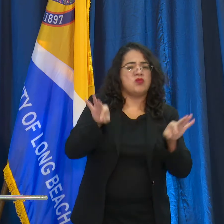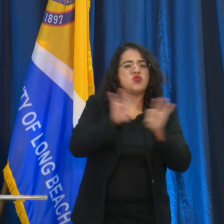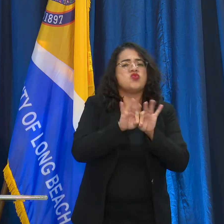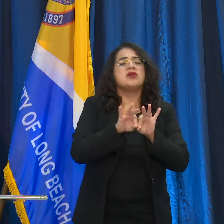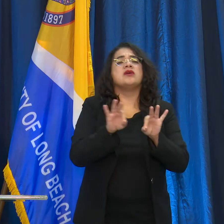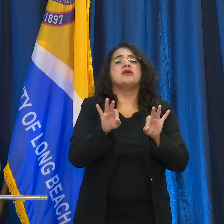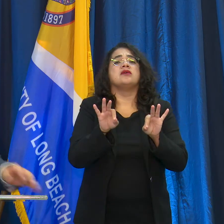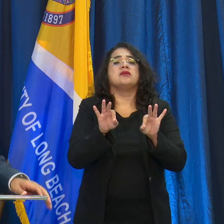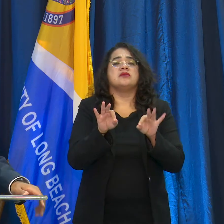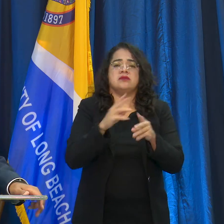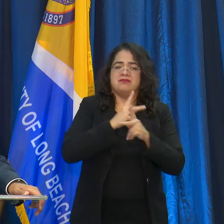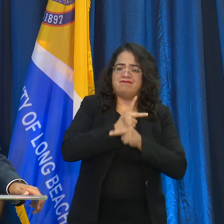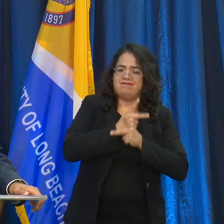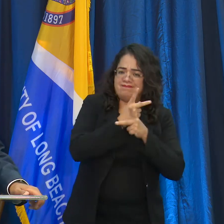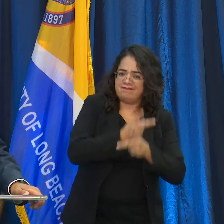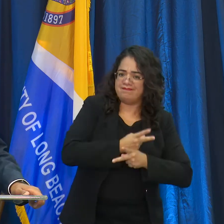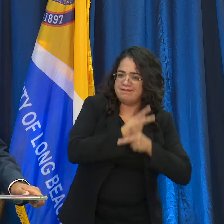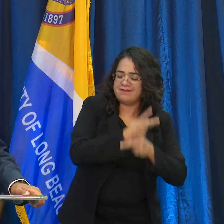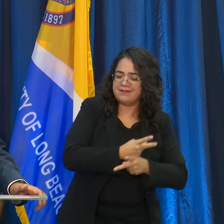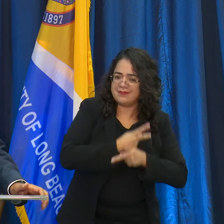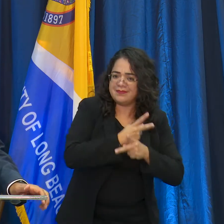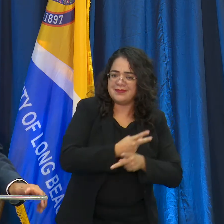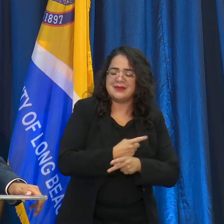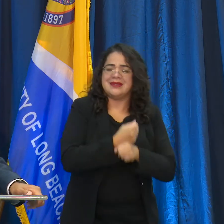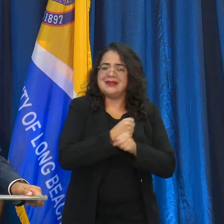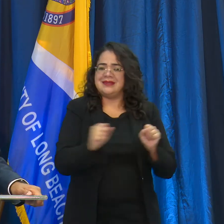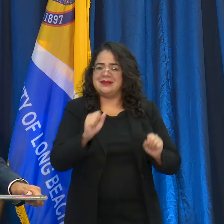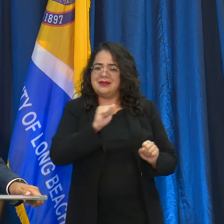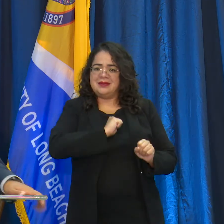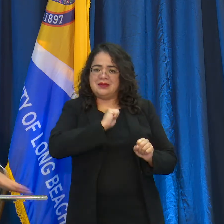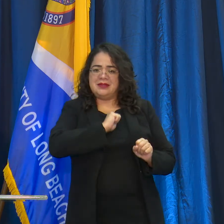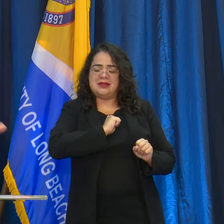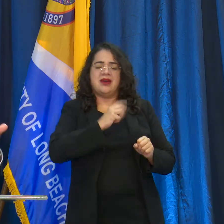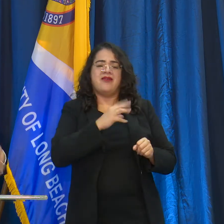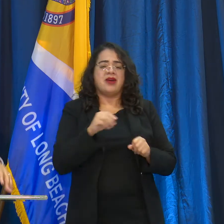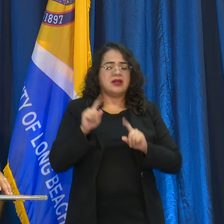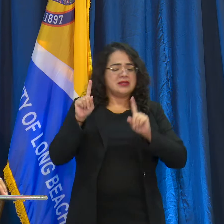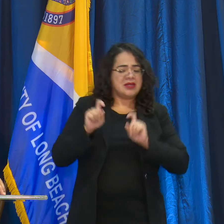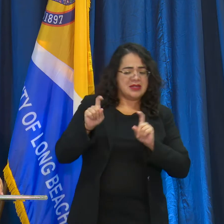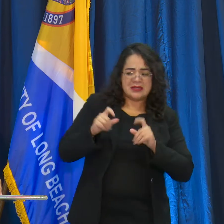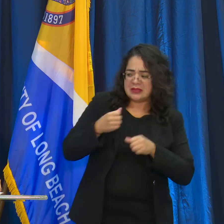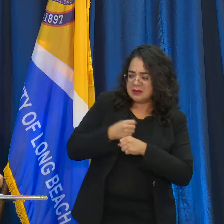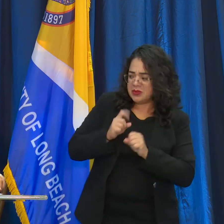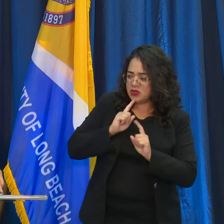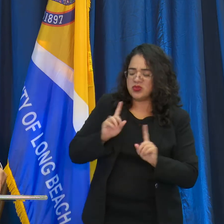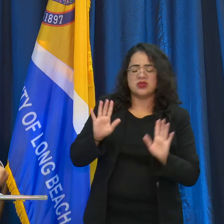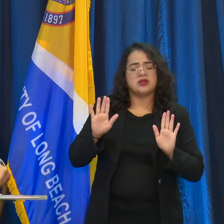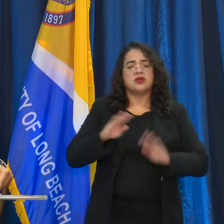our family in the hospital struggling is hard, and I don't want